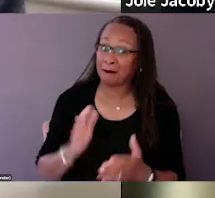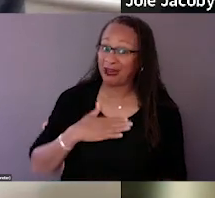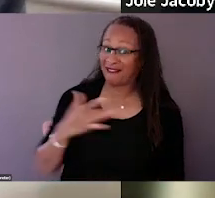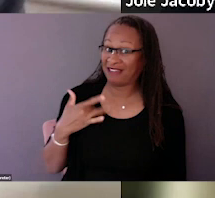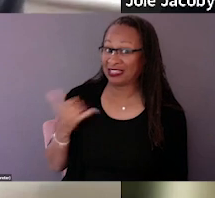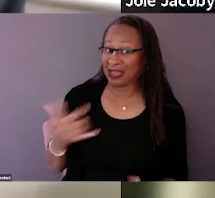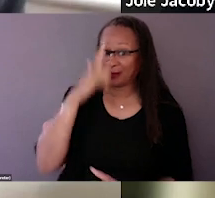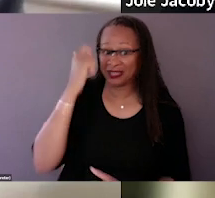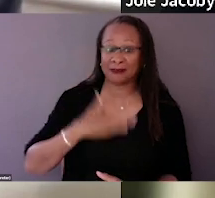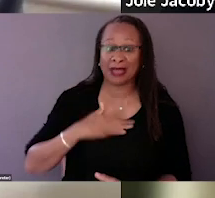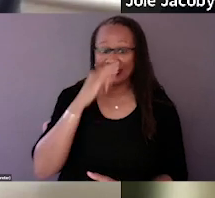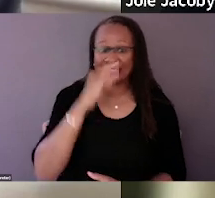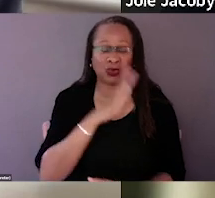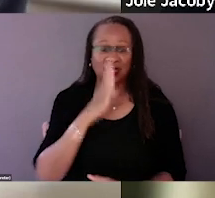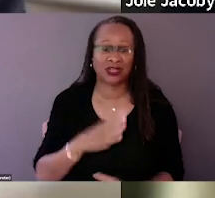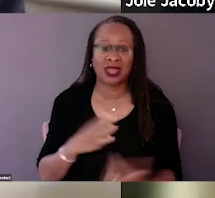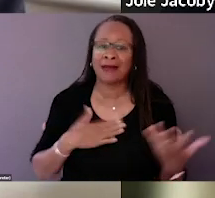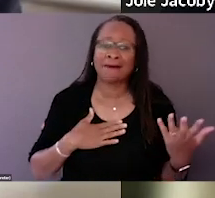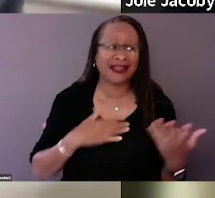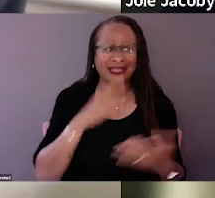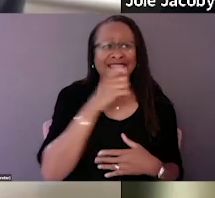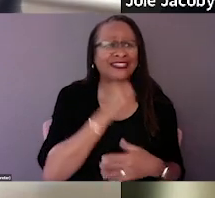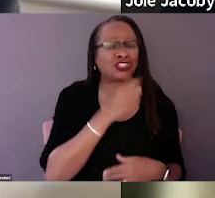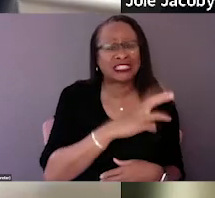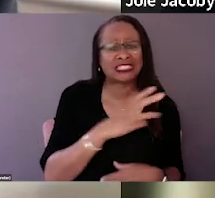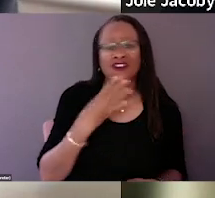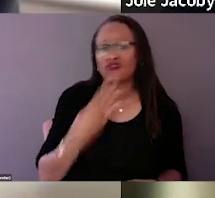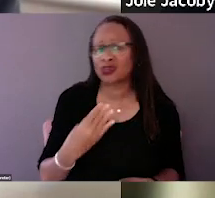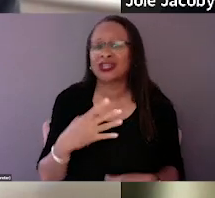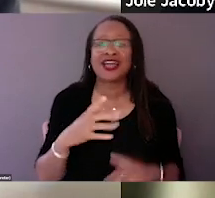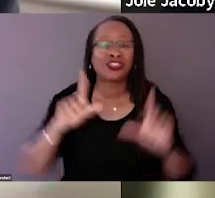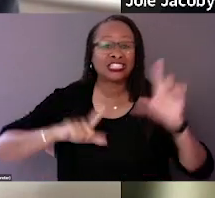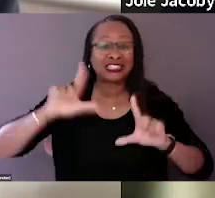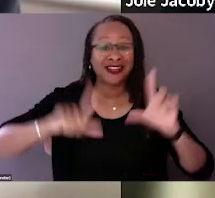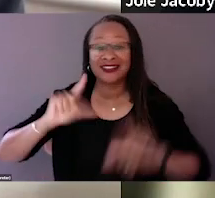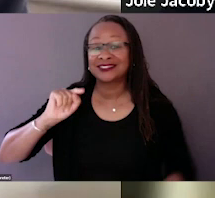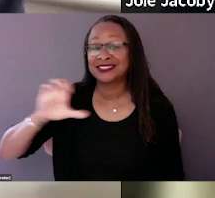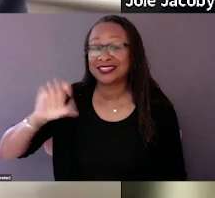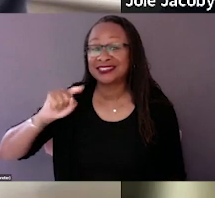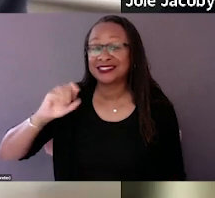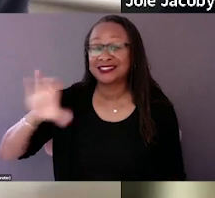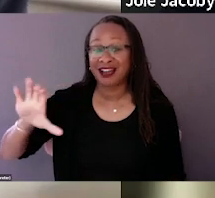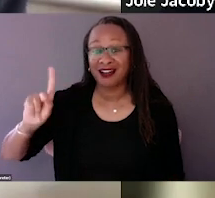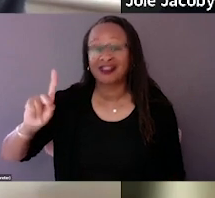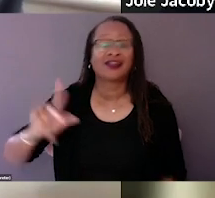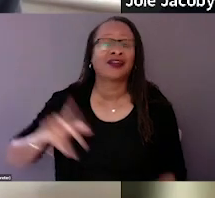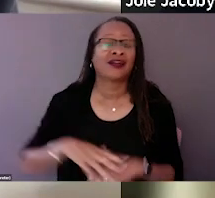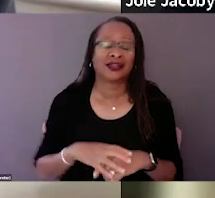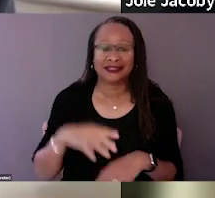will never be on, my kids are 16 and 14, they're TikTok kids. And so, there are so many things that they didn't know when they saw it.